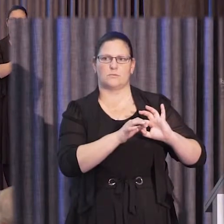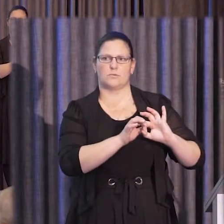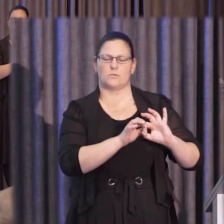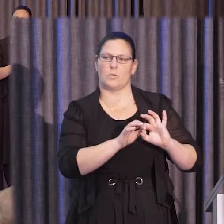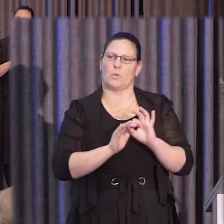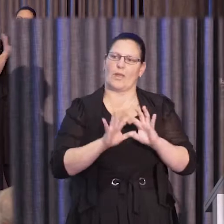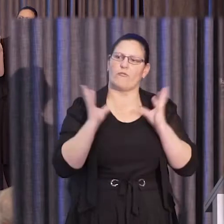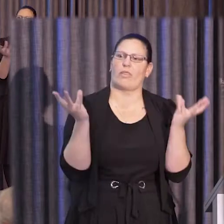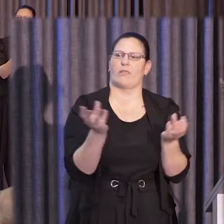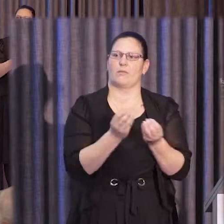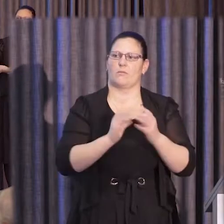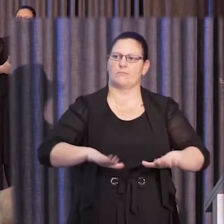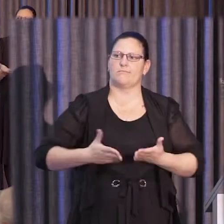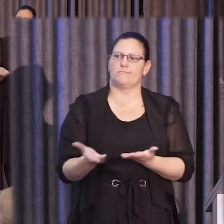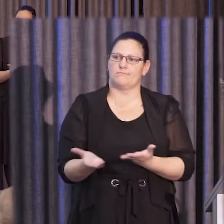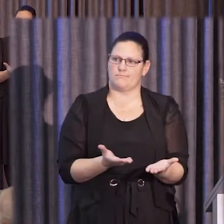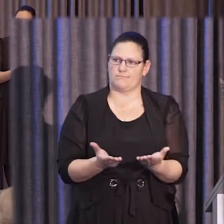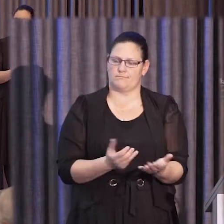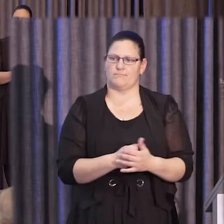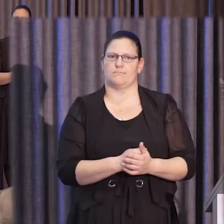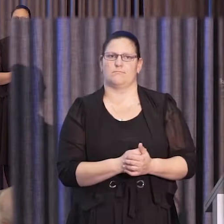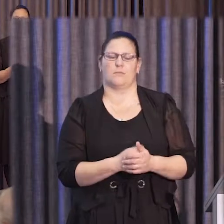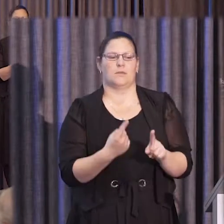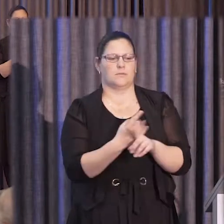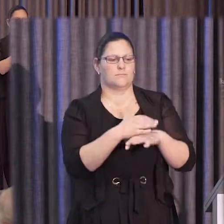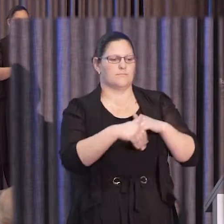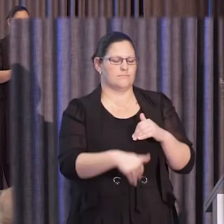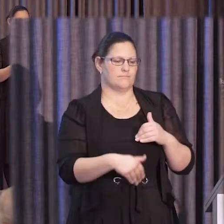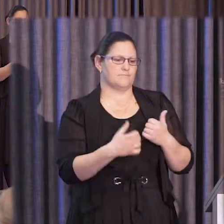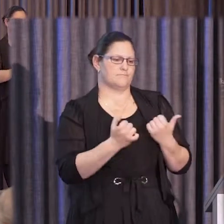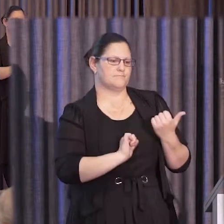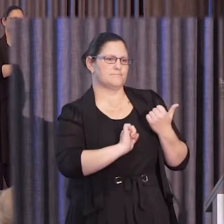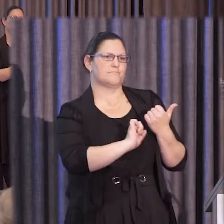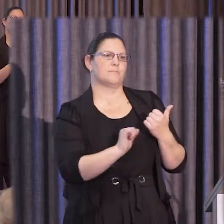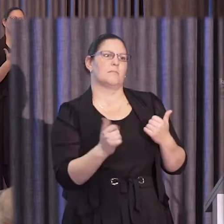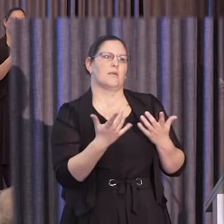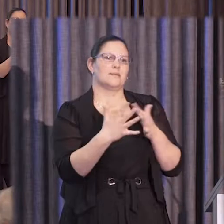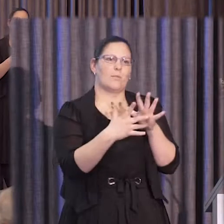So, whether you're talking about safe homes, child protection systems, the public sector housing,